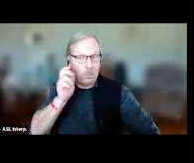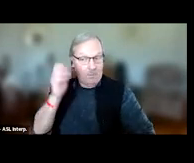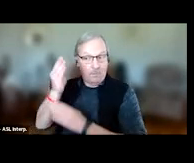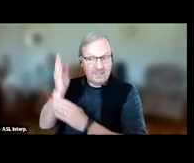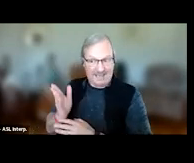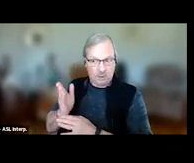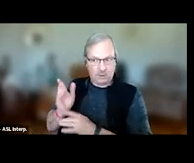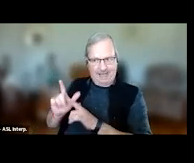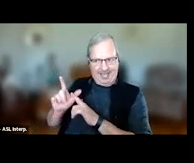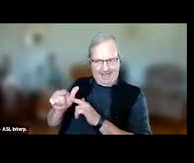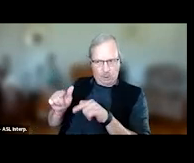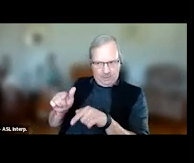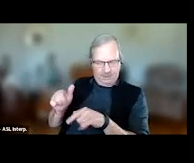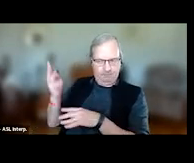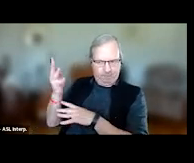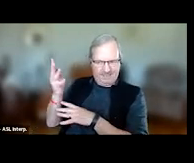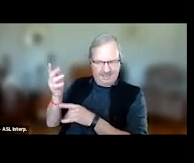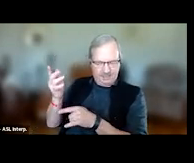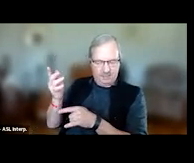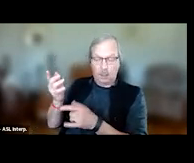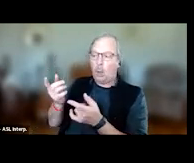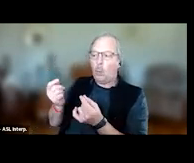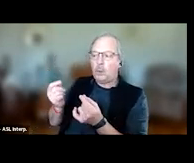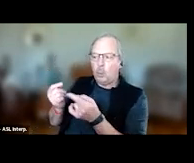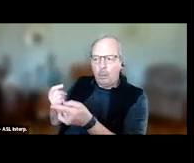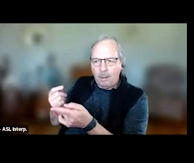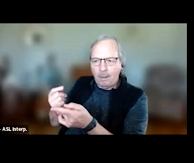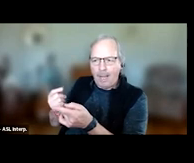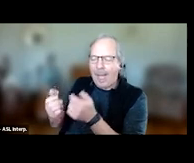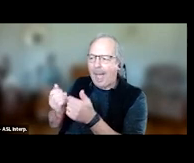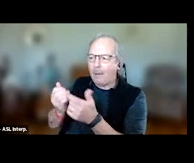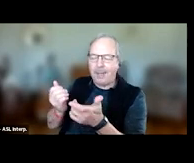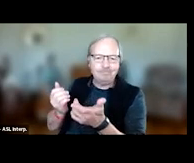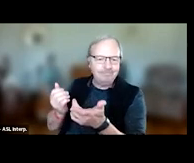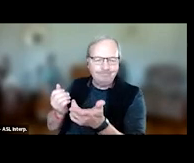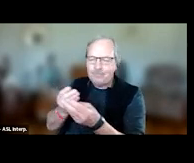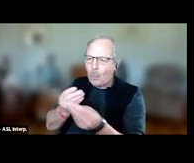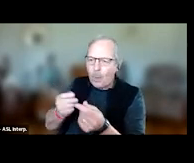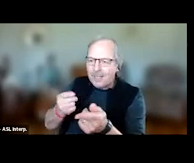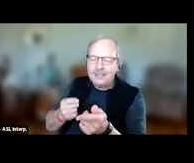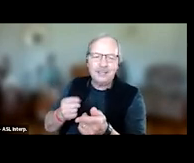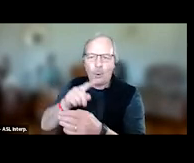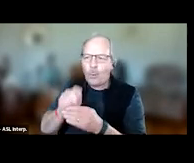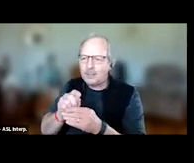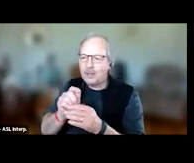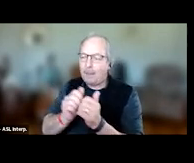in this presentation about what they've done, how they've gotten past these questions, and even beyond in their collaborations.